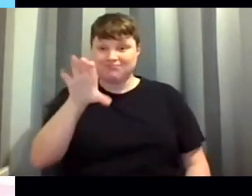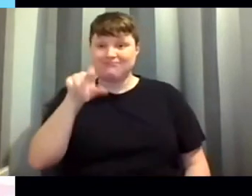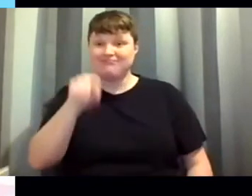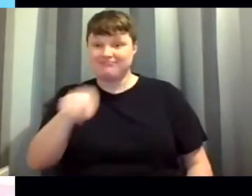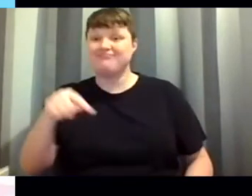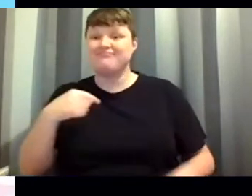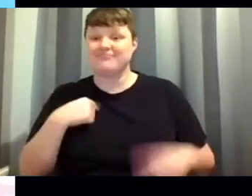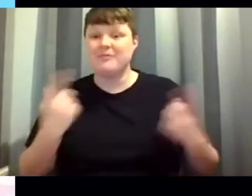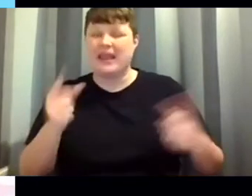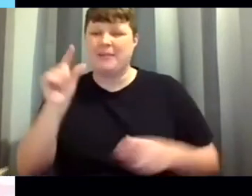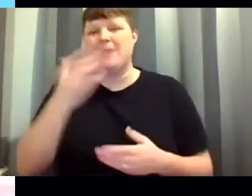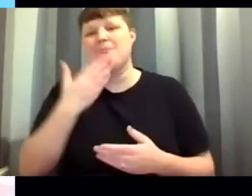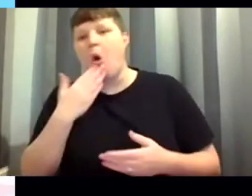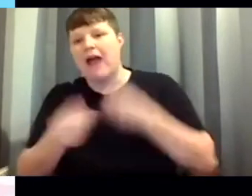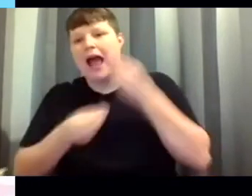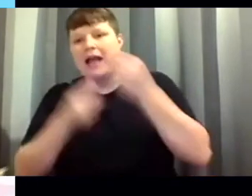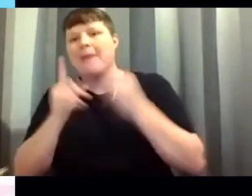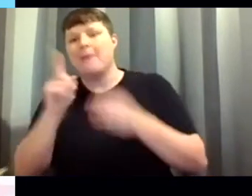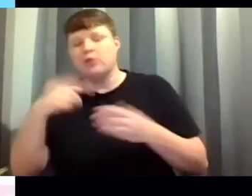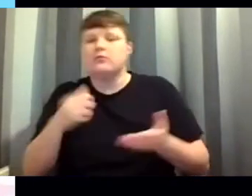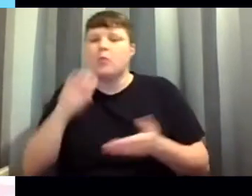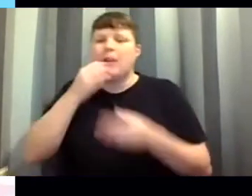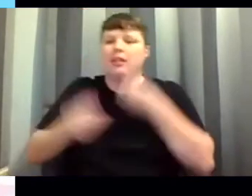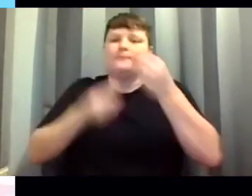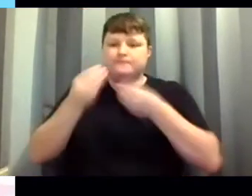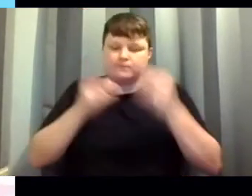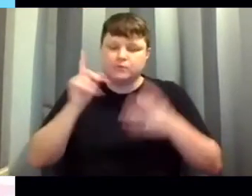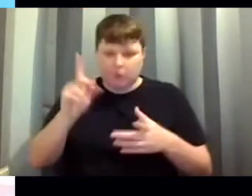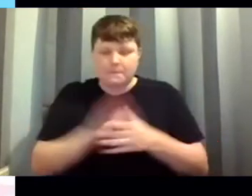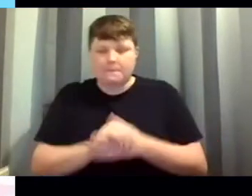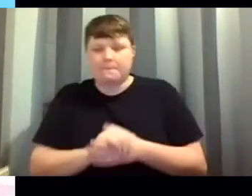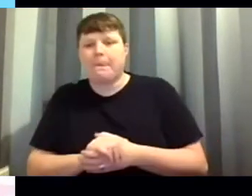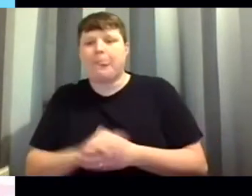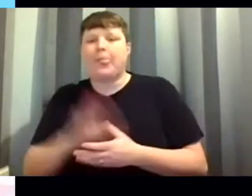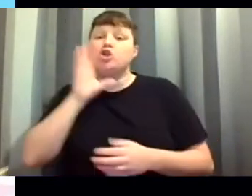there but I want to talk about that a little bit more. I think gender dysphoria might be